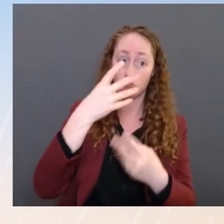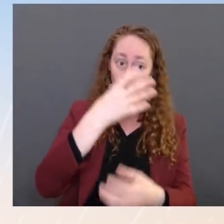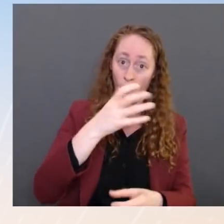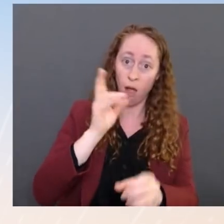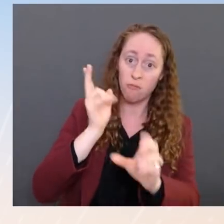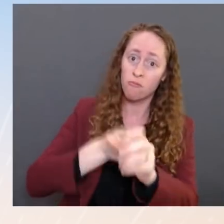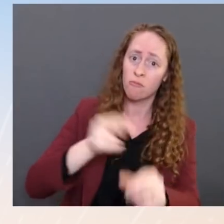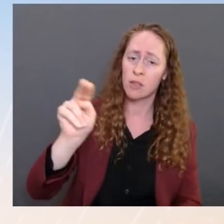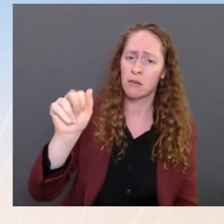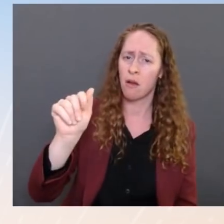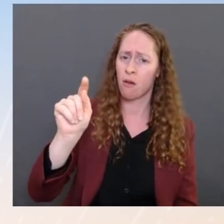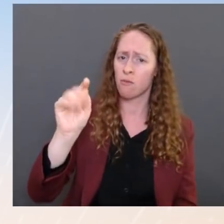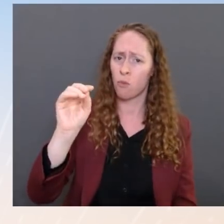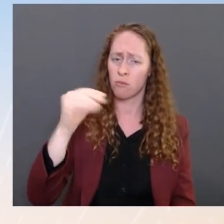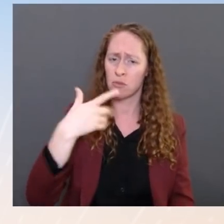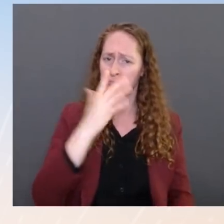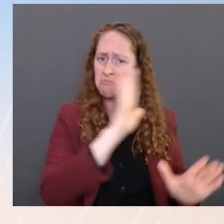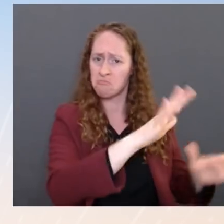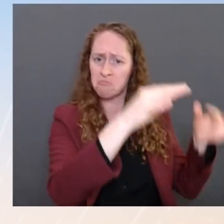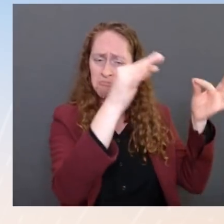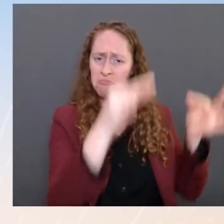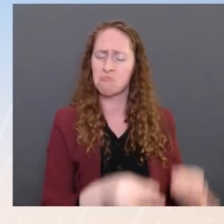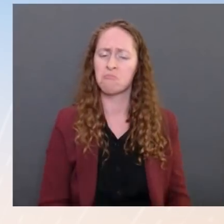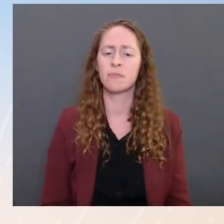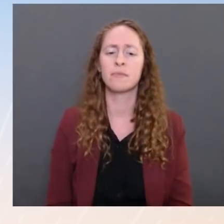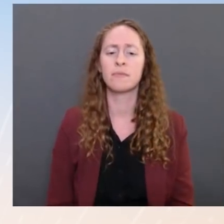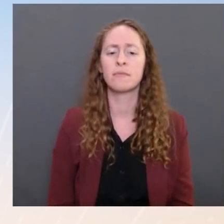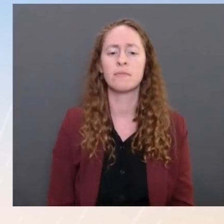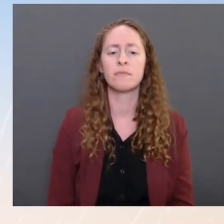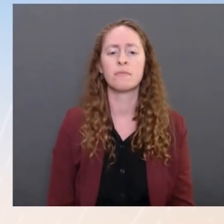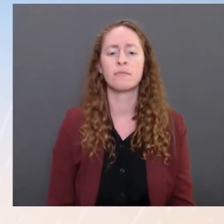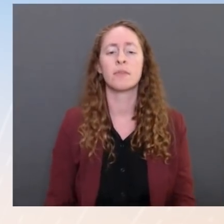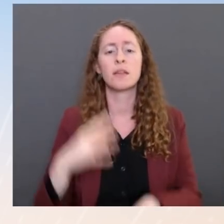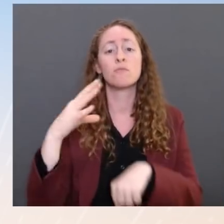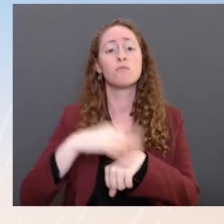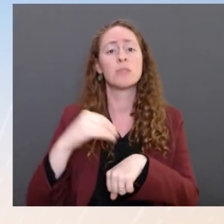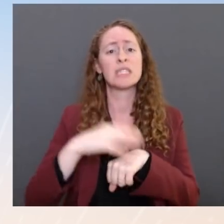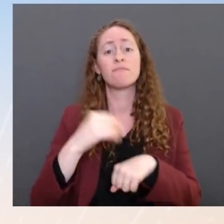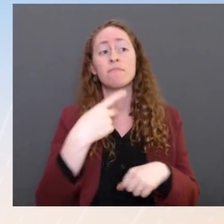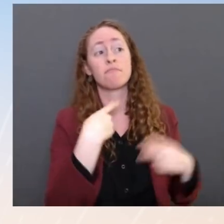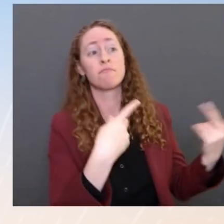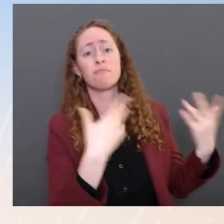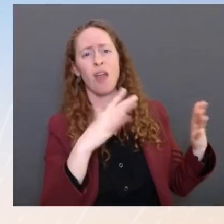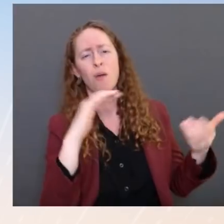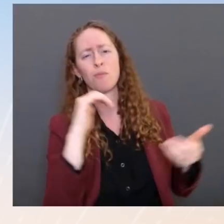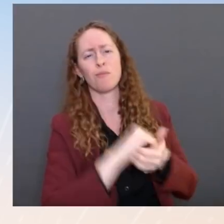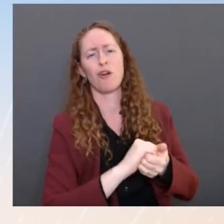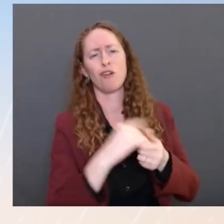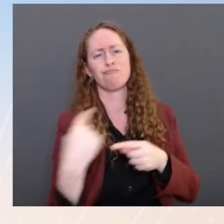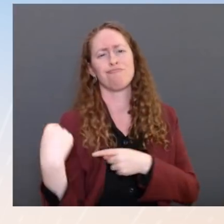and valued defense partners of the United States and of NATO. I would note that even without them being members of NATO,